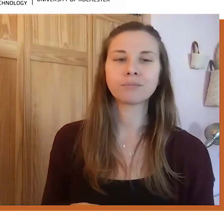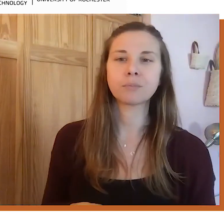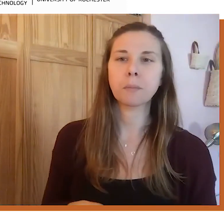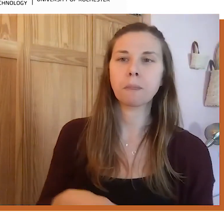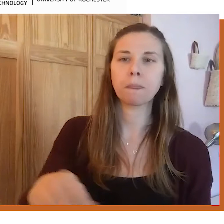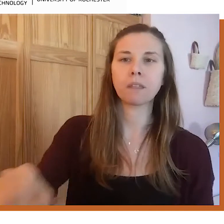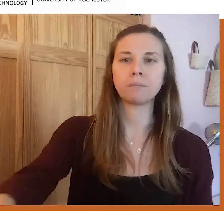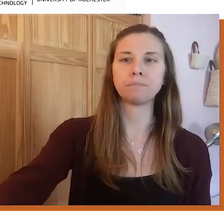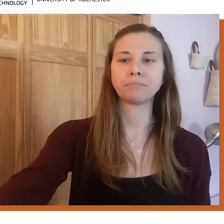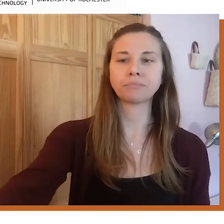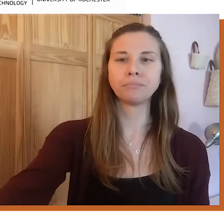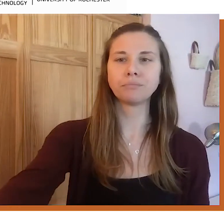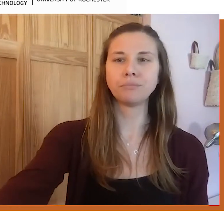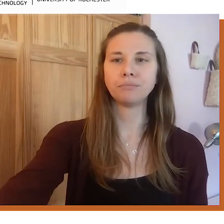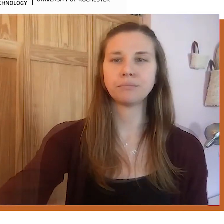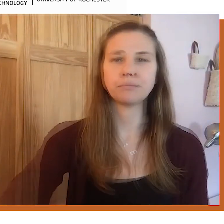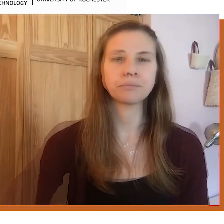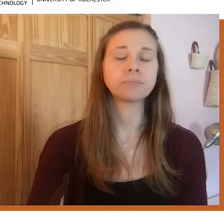but sometimes that's not the case.